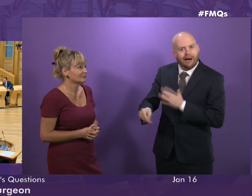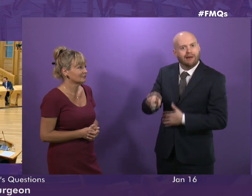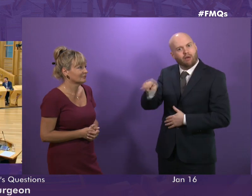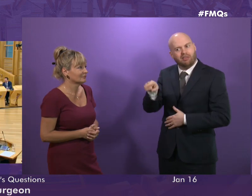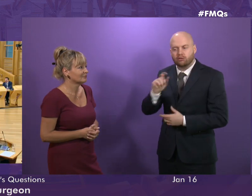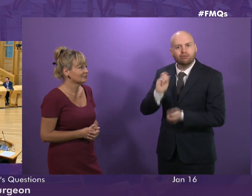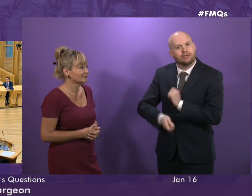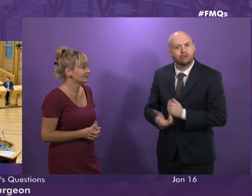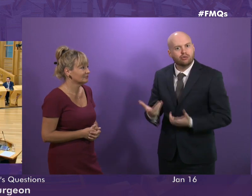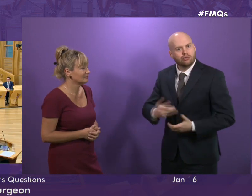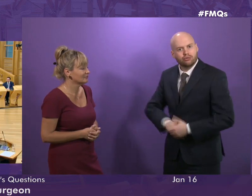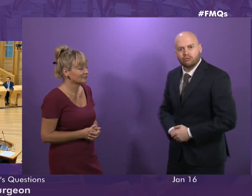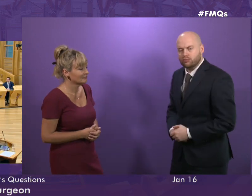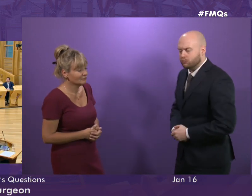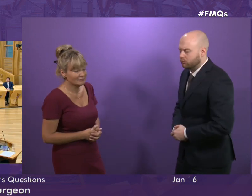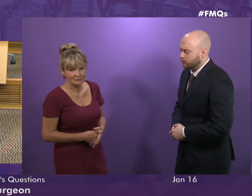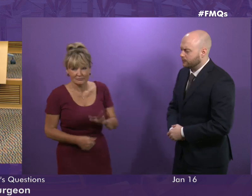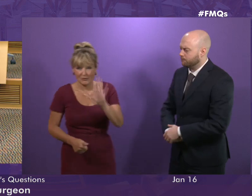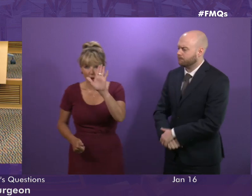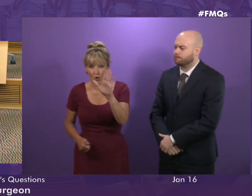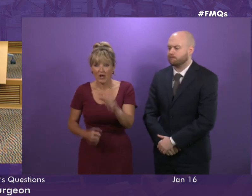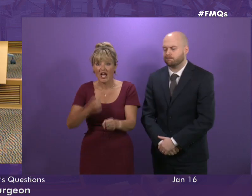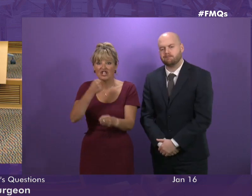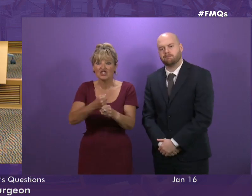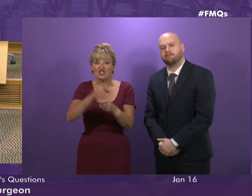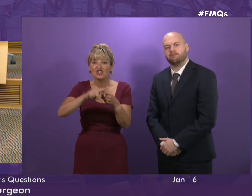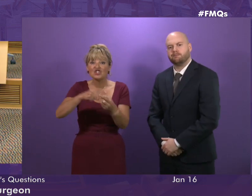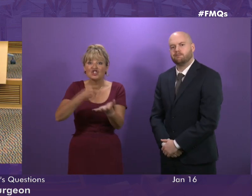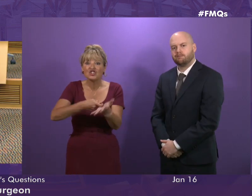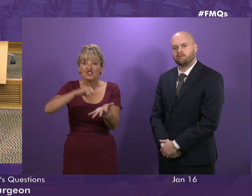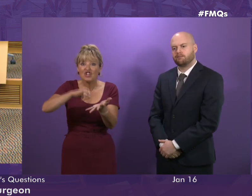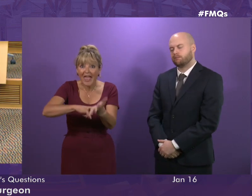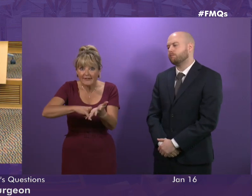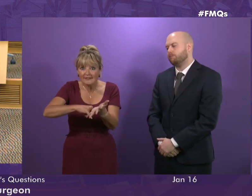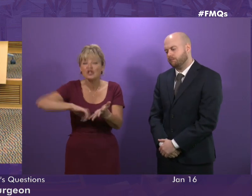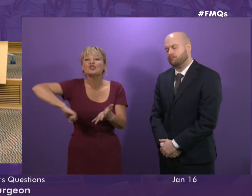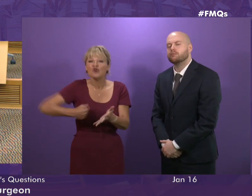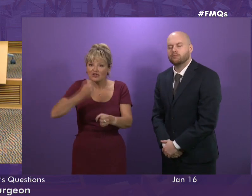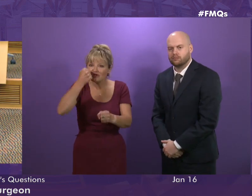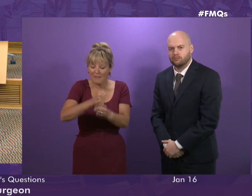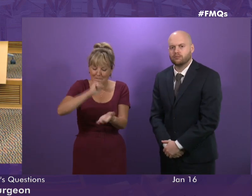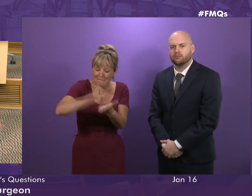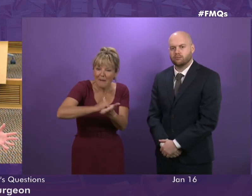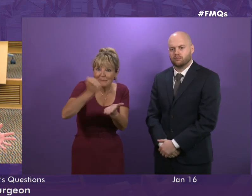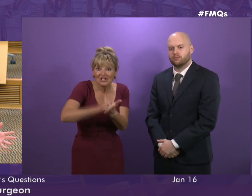GERS, which the Scottish Government publishes every year, sets out the situation not under